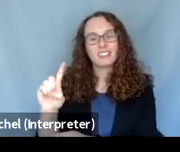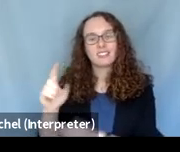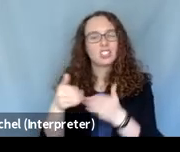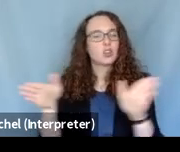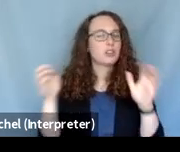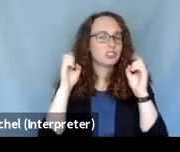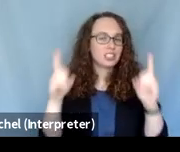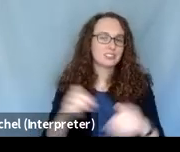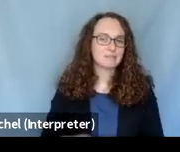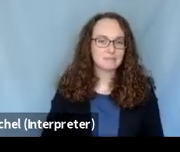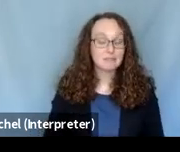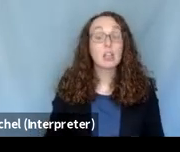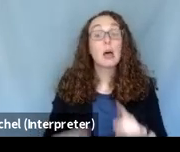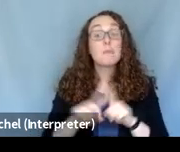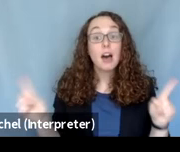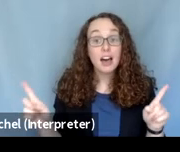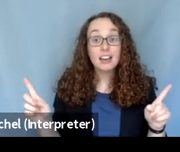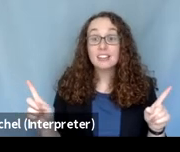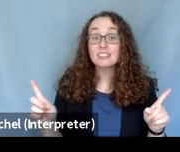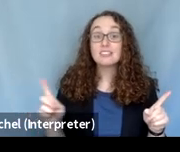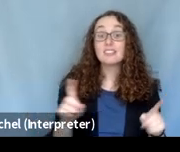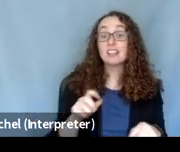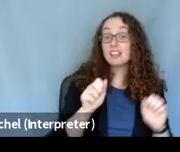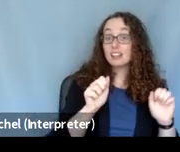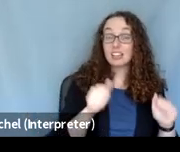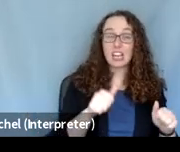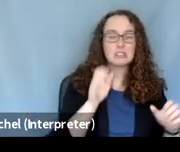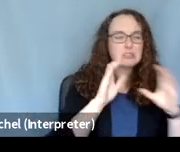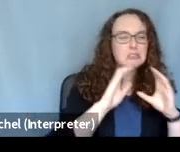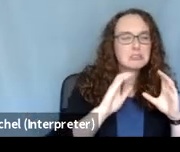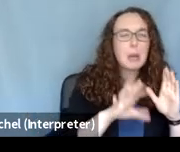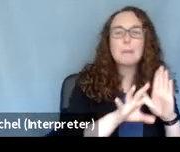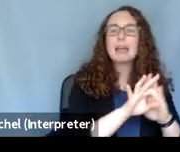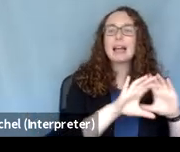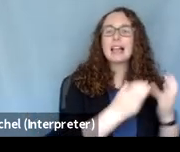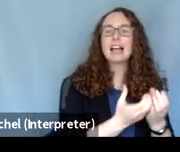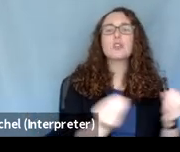those classes to your major. So again, if your major is let's say